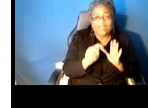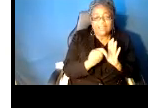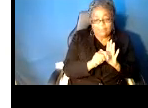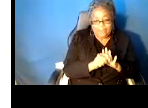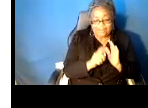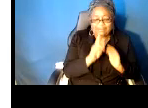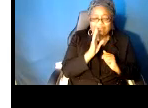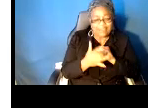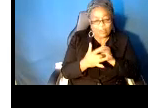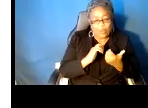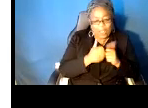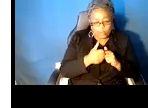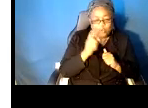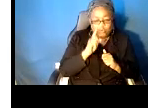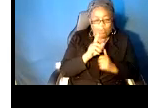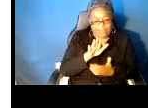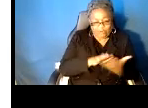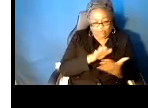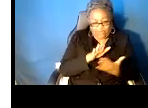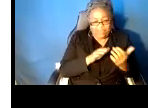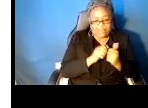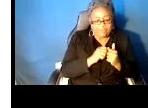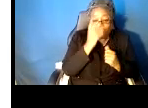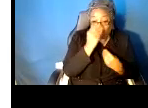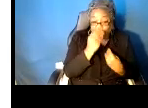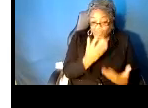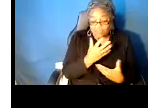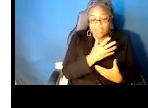links to find demographic information, and a glossary of terms.